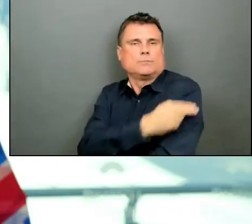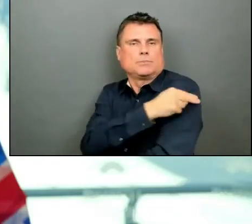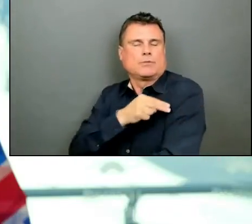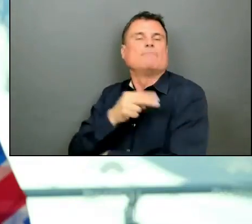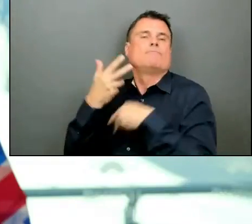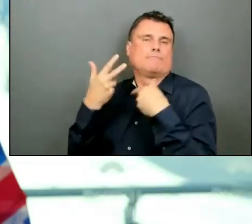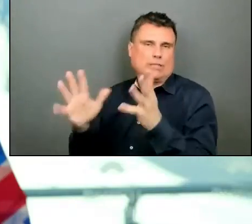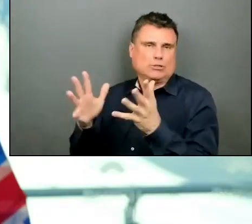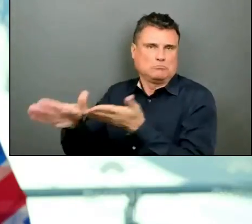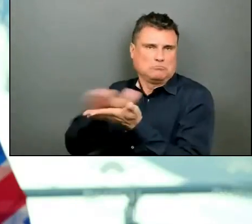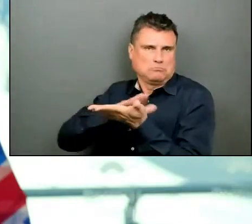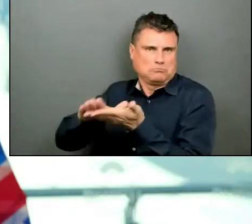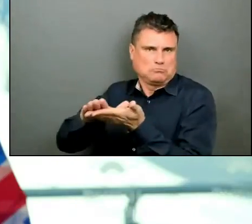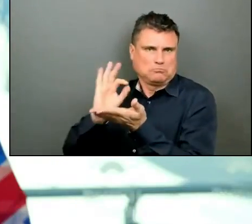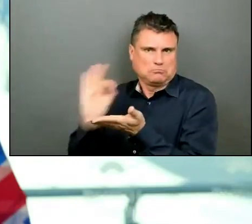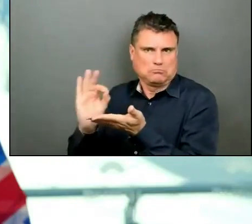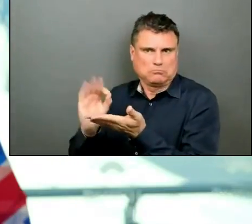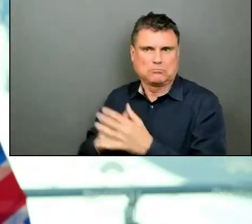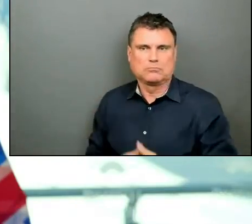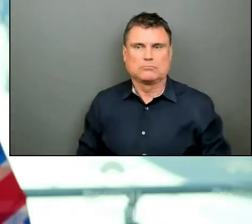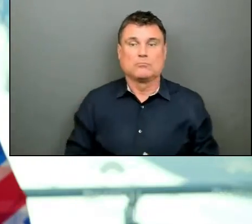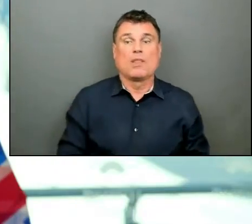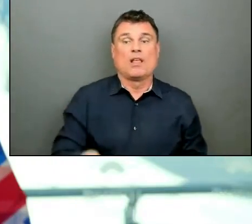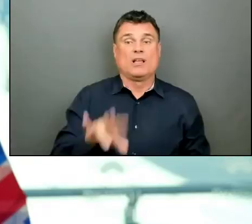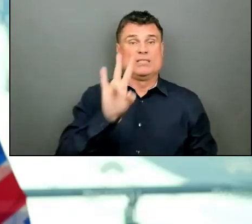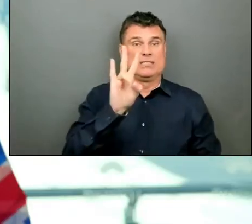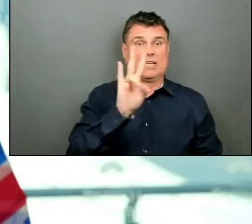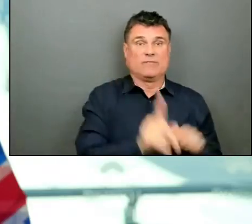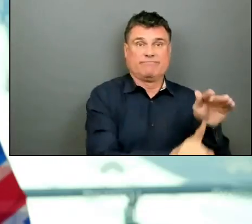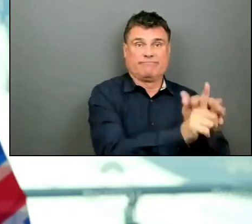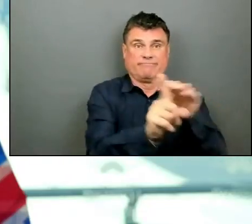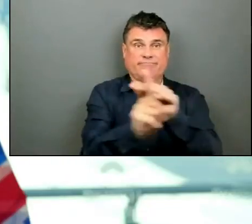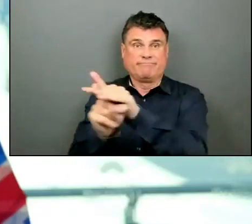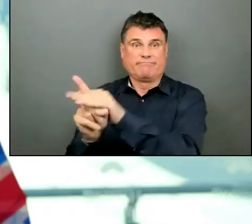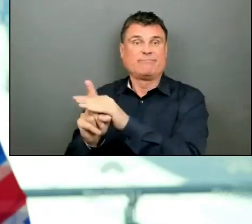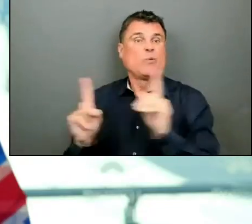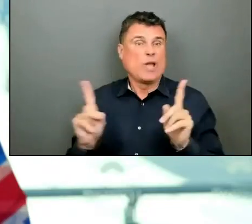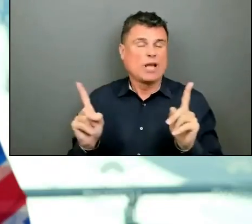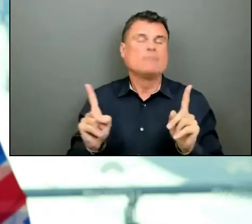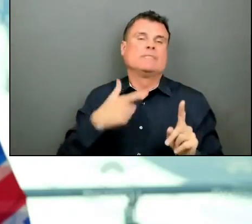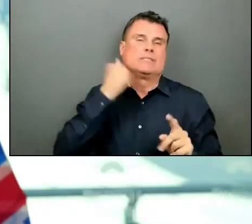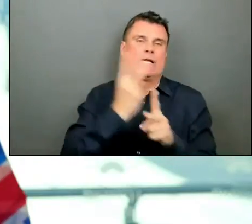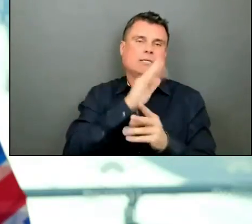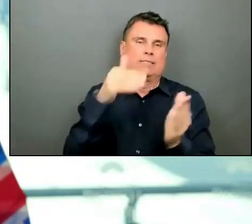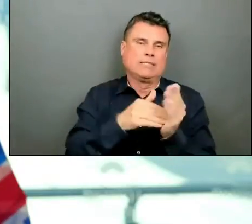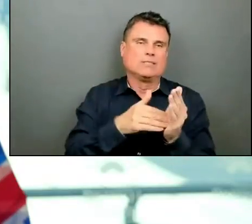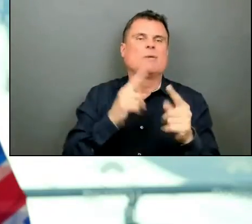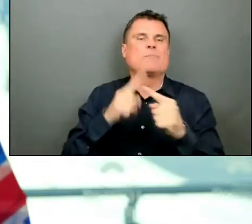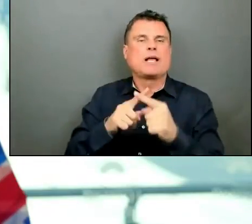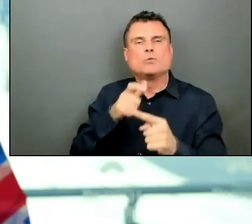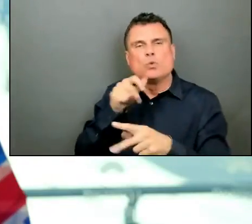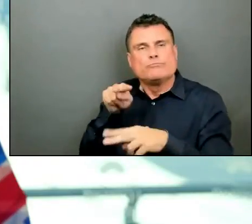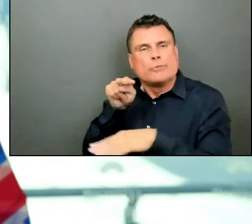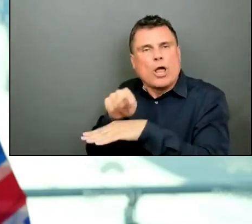independent living and 7 in asis assisted living.